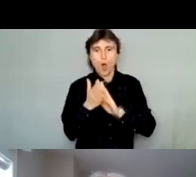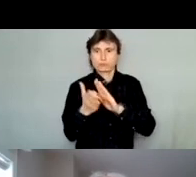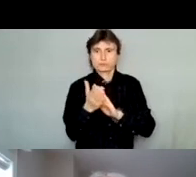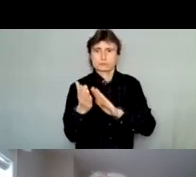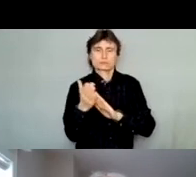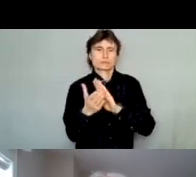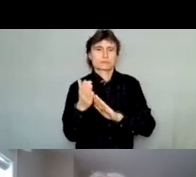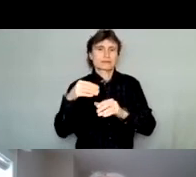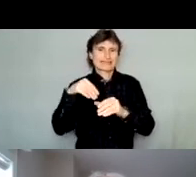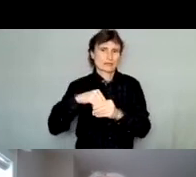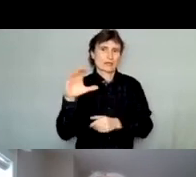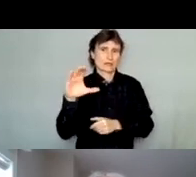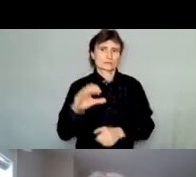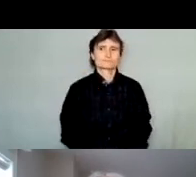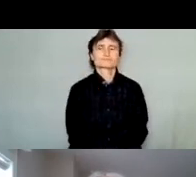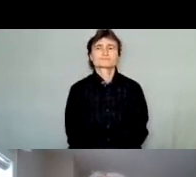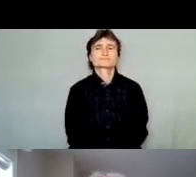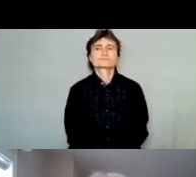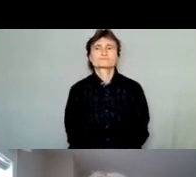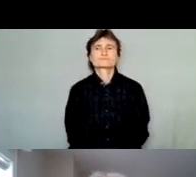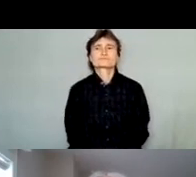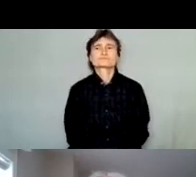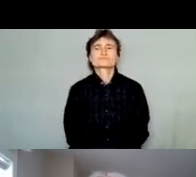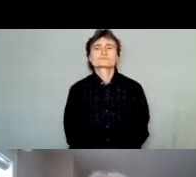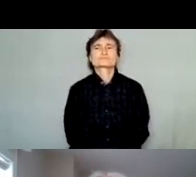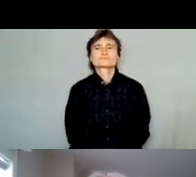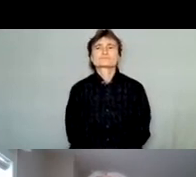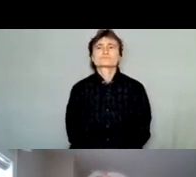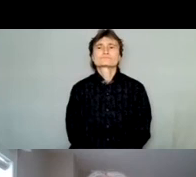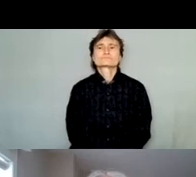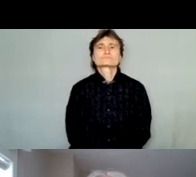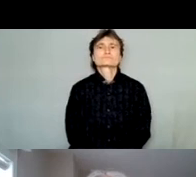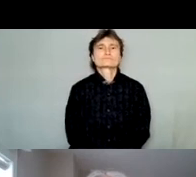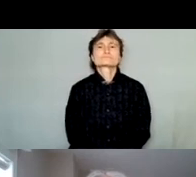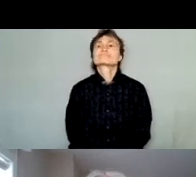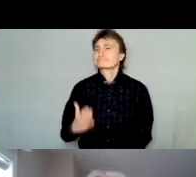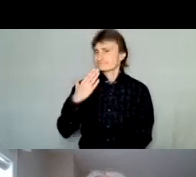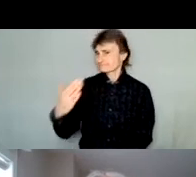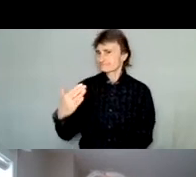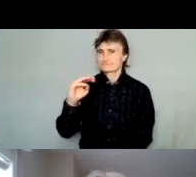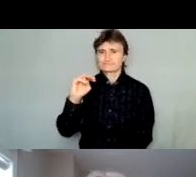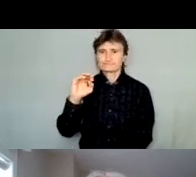Calgary. Thanks, Melissa.